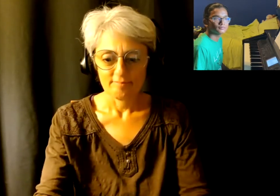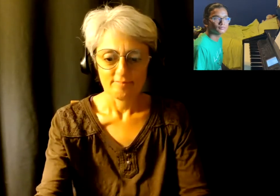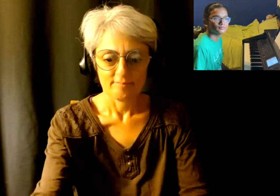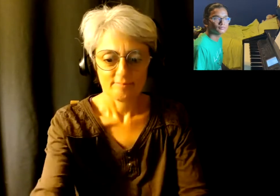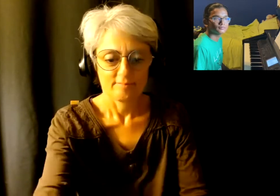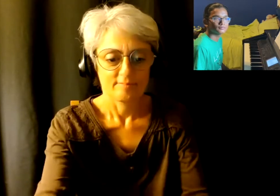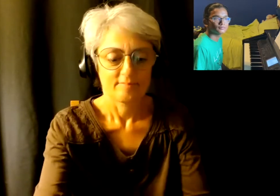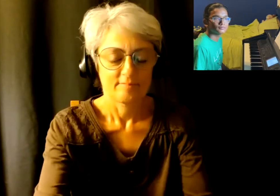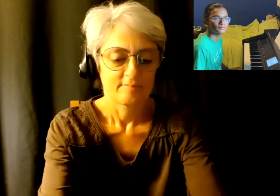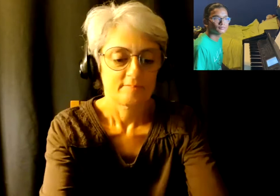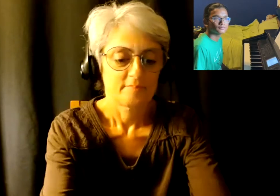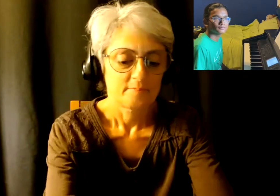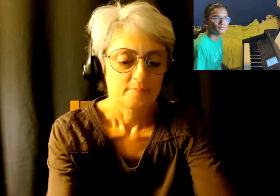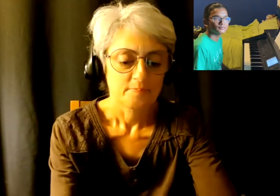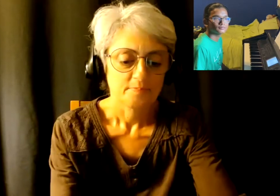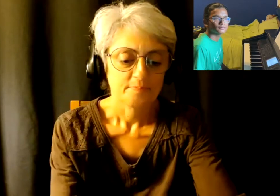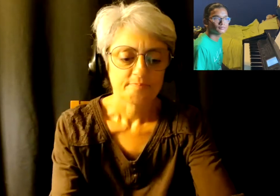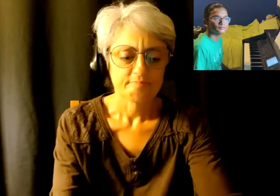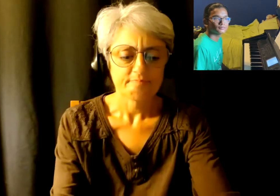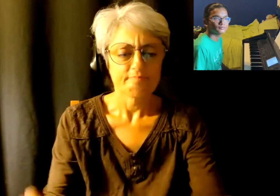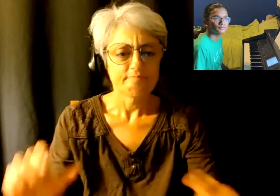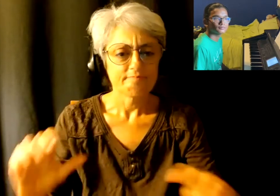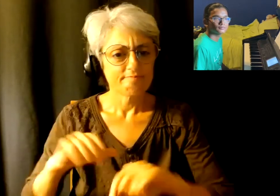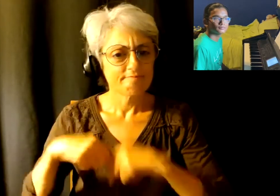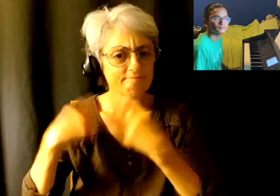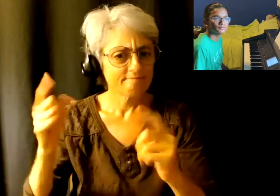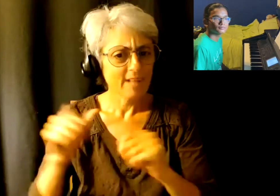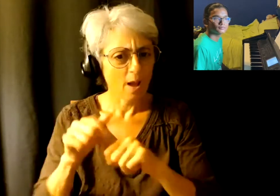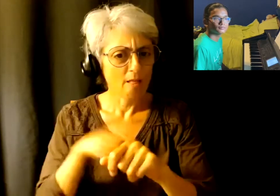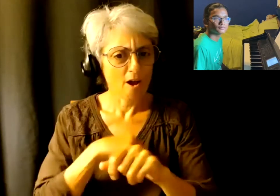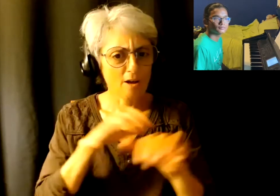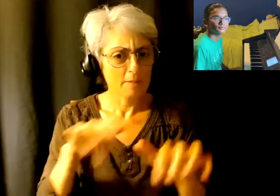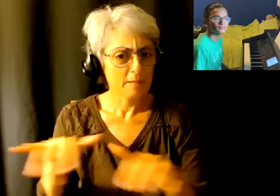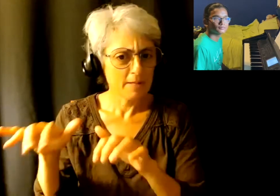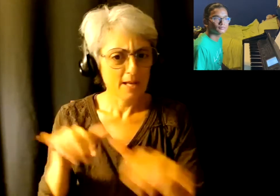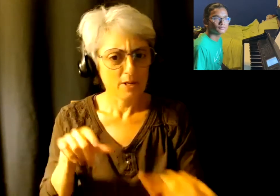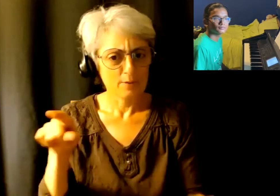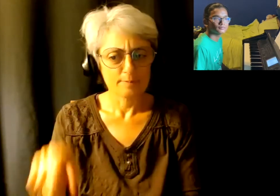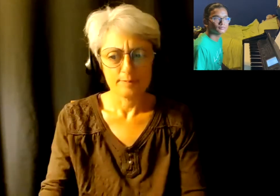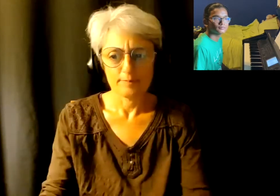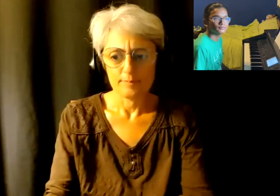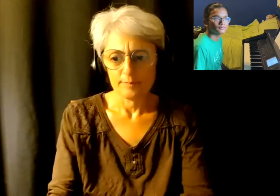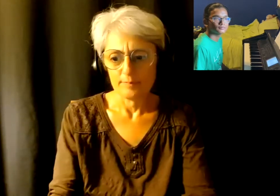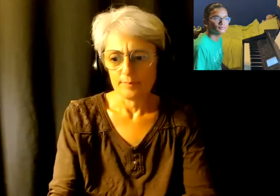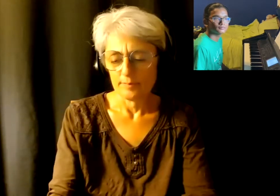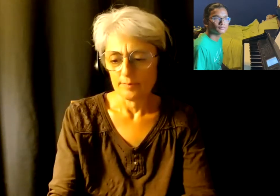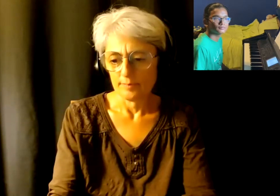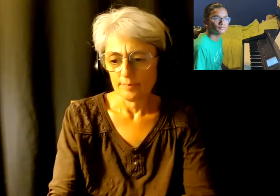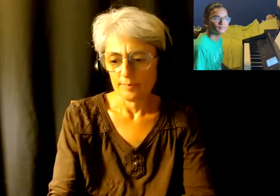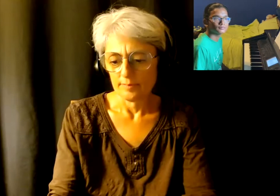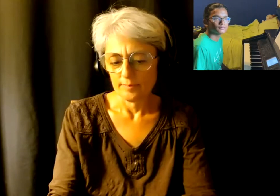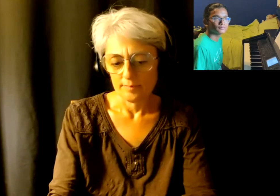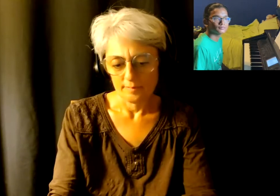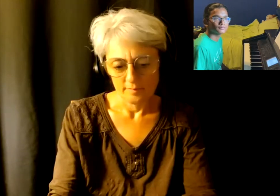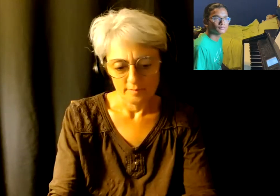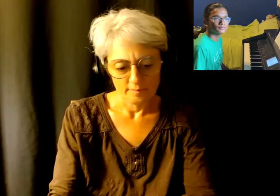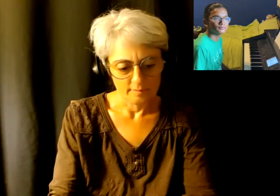And how long have you been playing piano? Sid: How long?